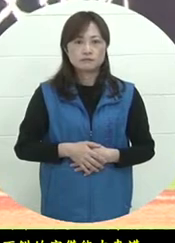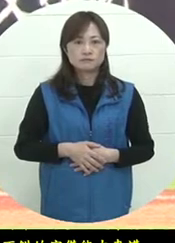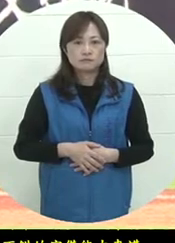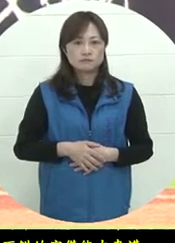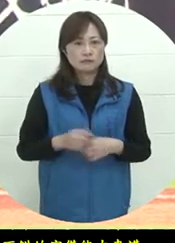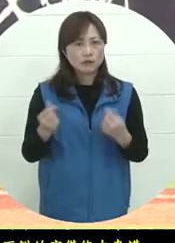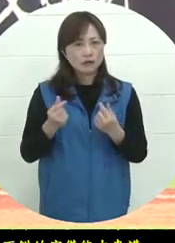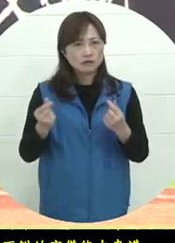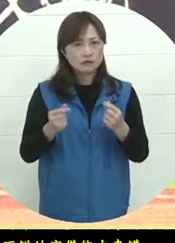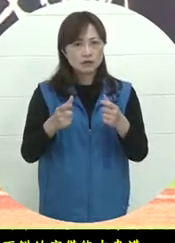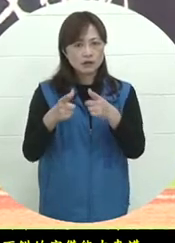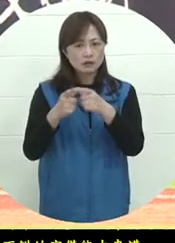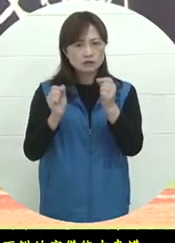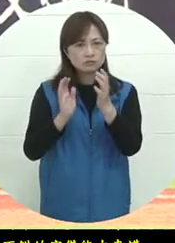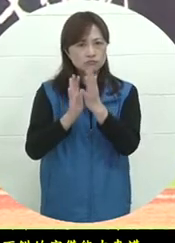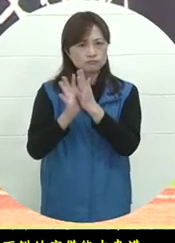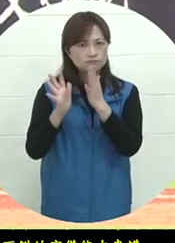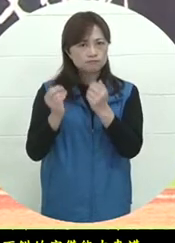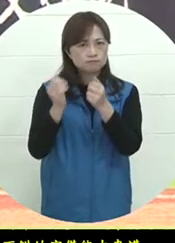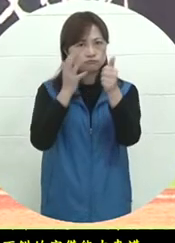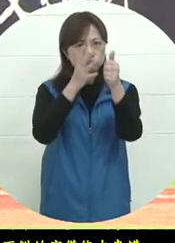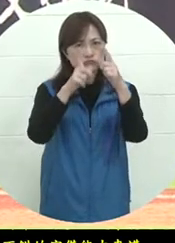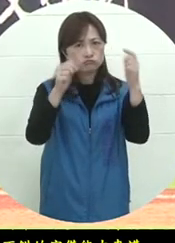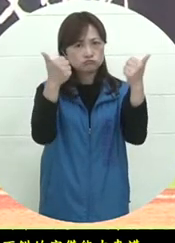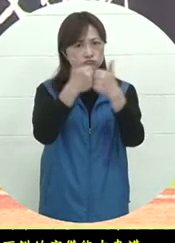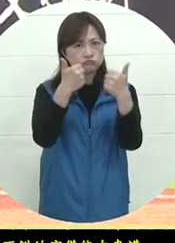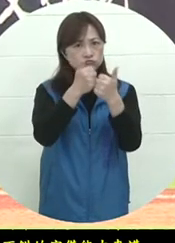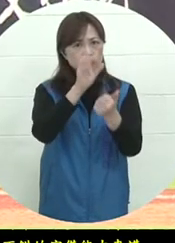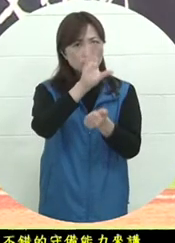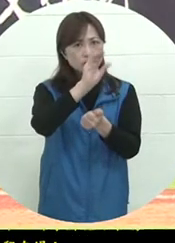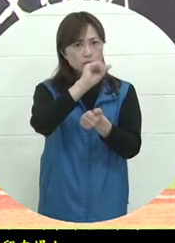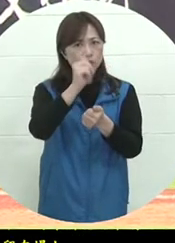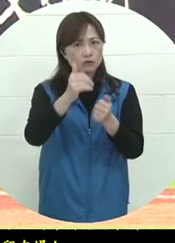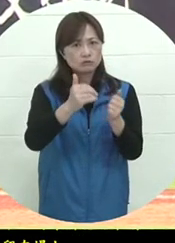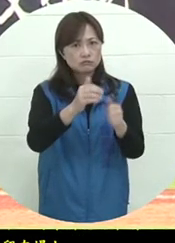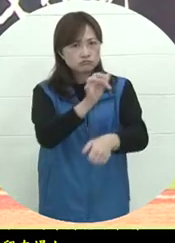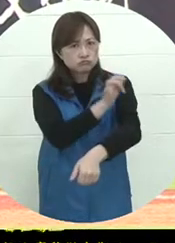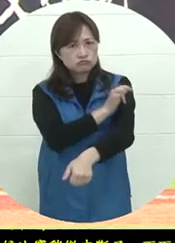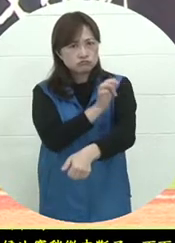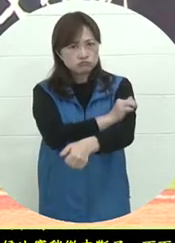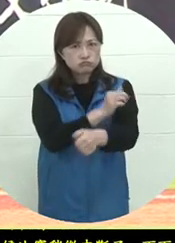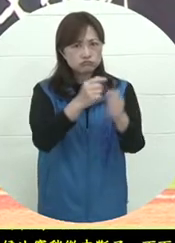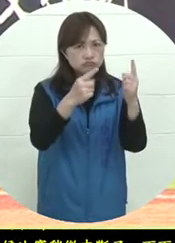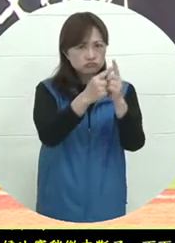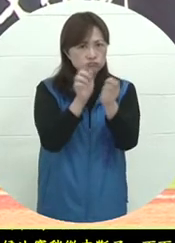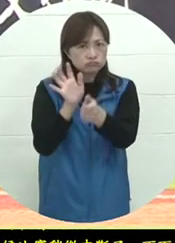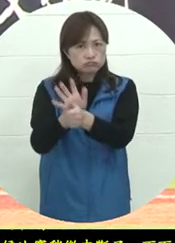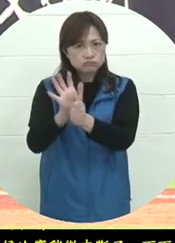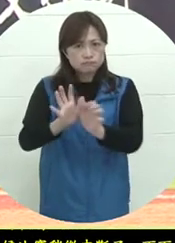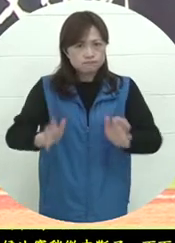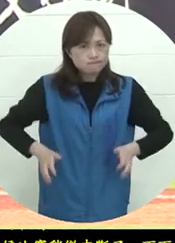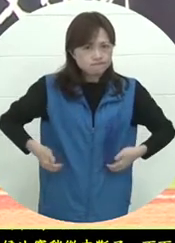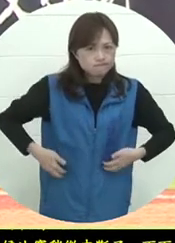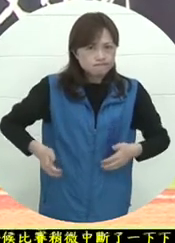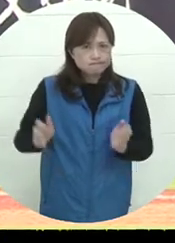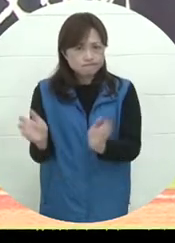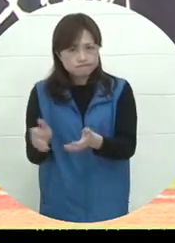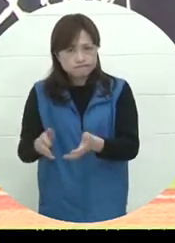Japanese team was asking about this. Is there any protective personnel here at the conference who can do some emergency treatment?